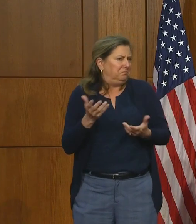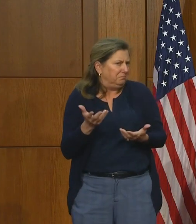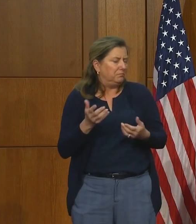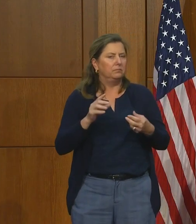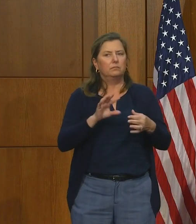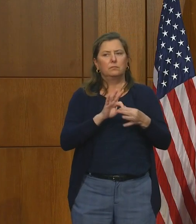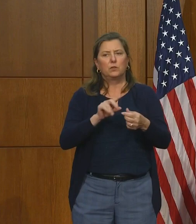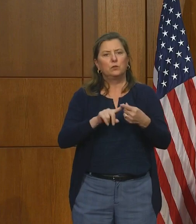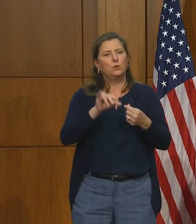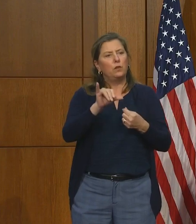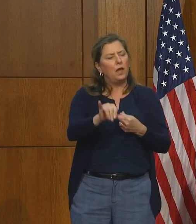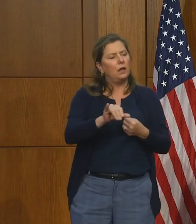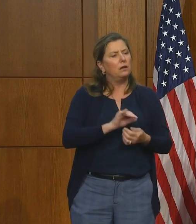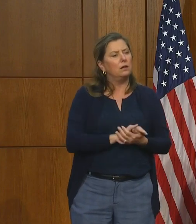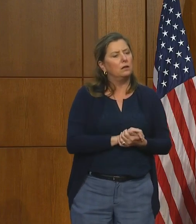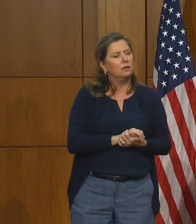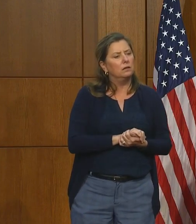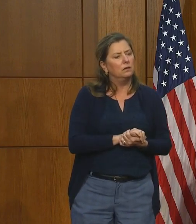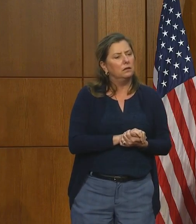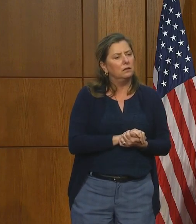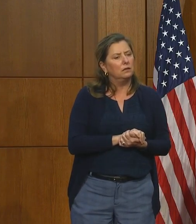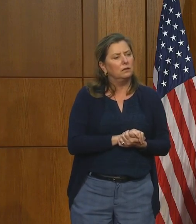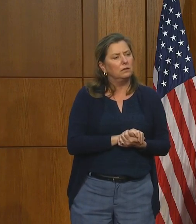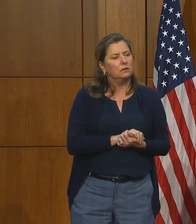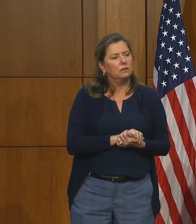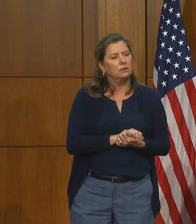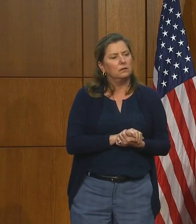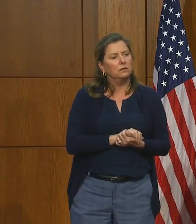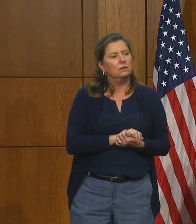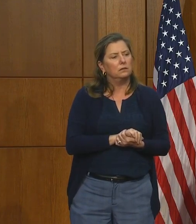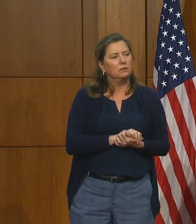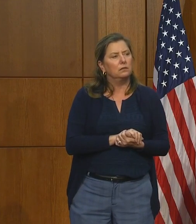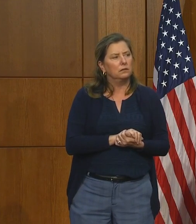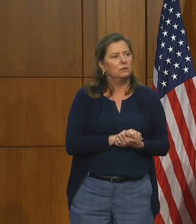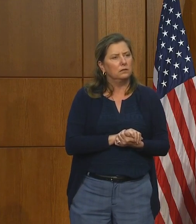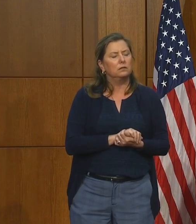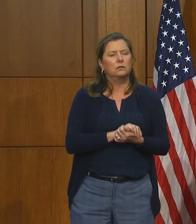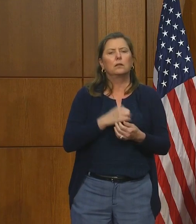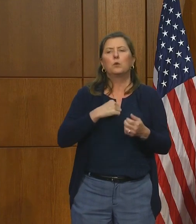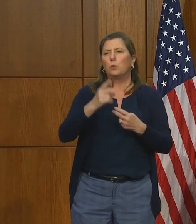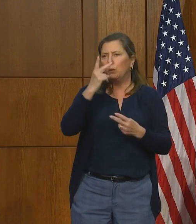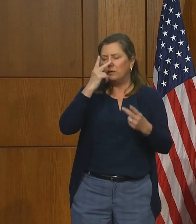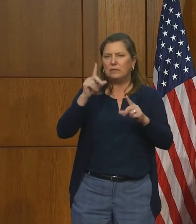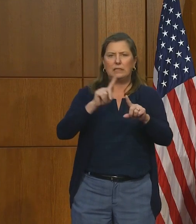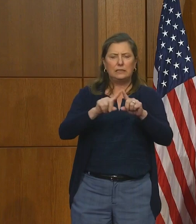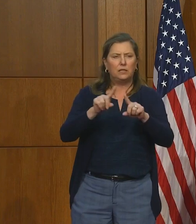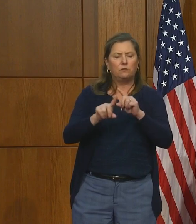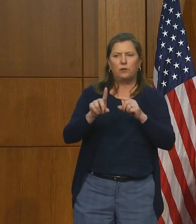YOU FOUND OUT THAT THE PRACTICE WAS GOING ON. INTERNET RELATED TO THIS- AT THIS POINT YOU KNOW